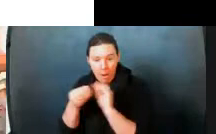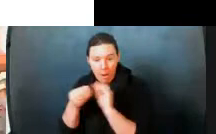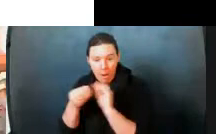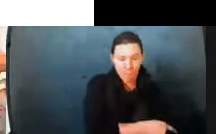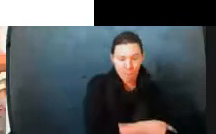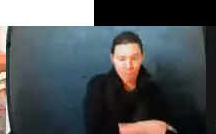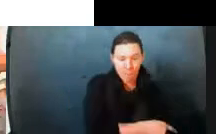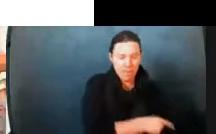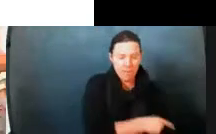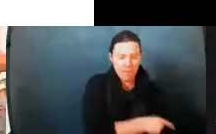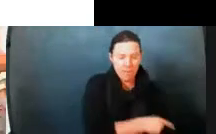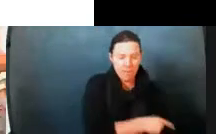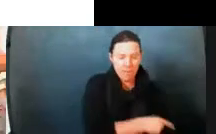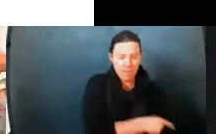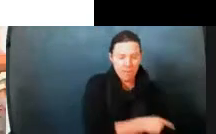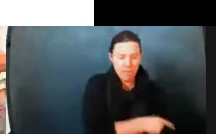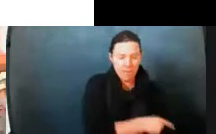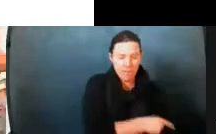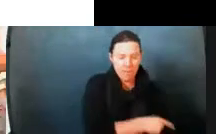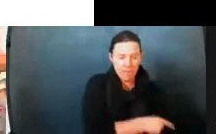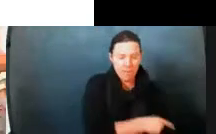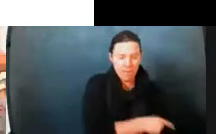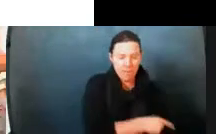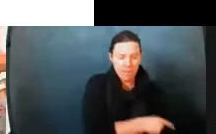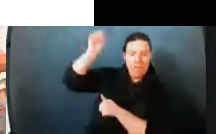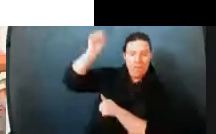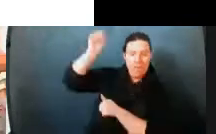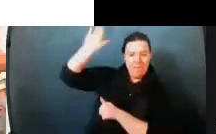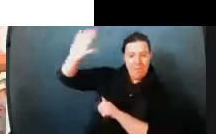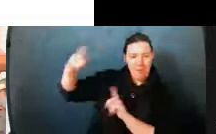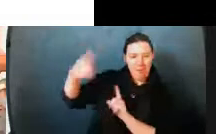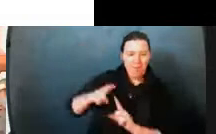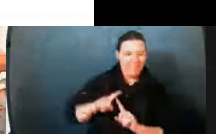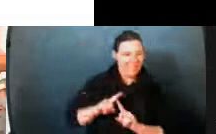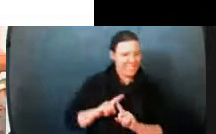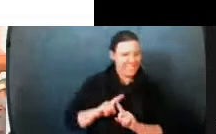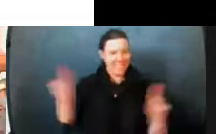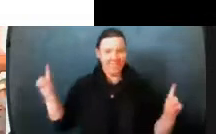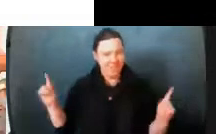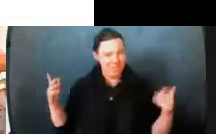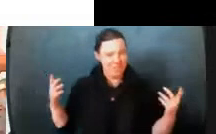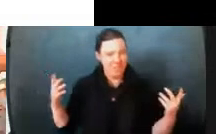and how we can work more closely together to be able to provide these things,